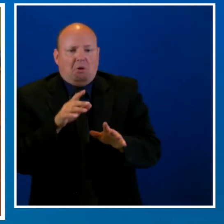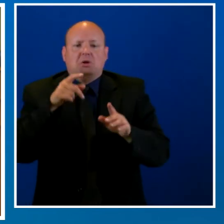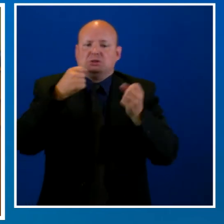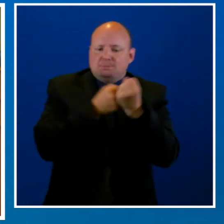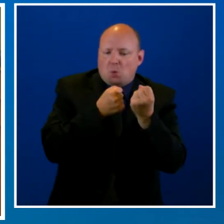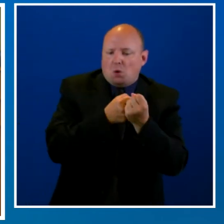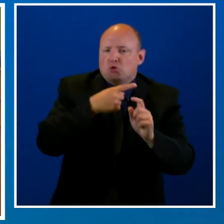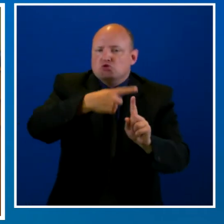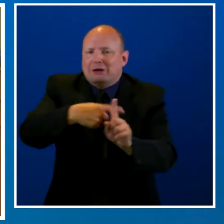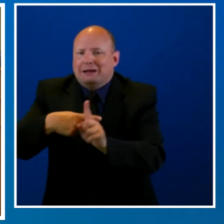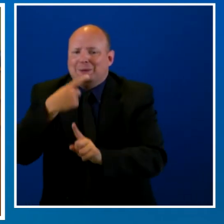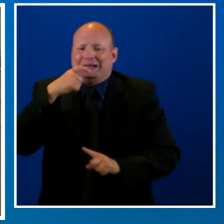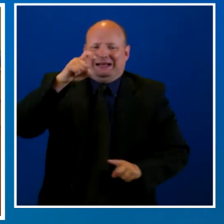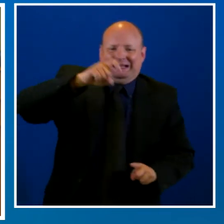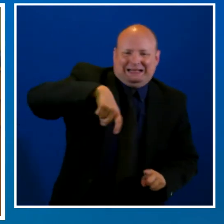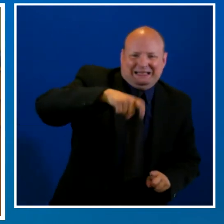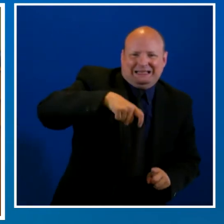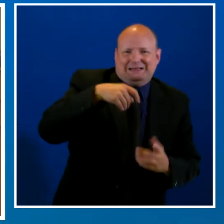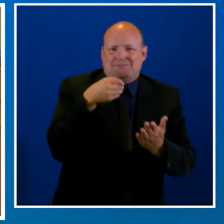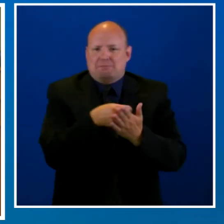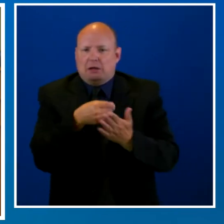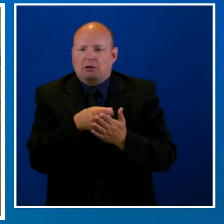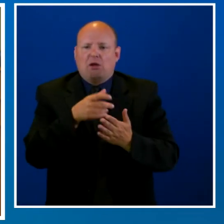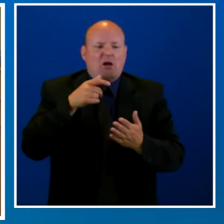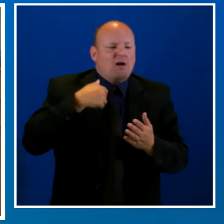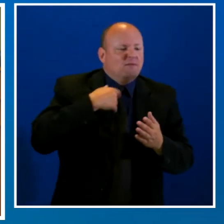until resources and programs become available.